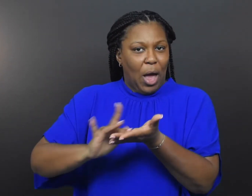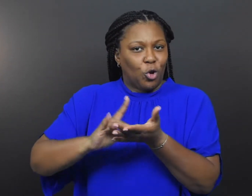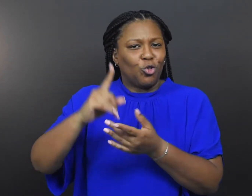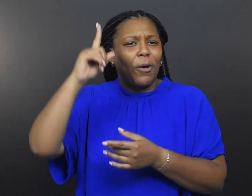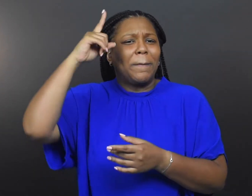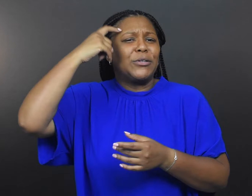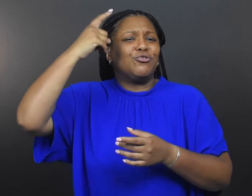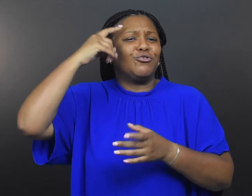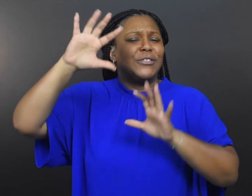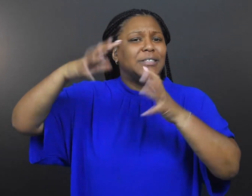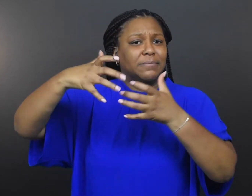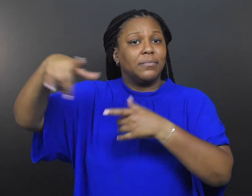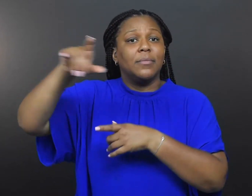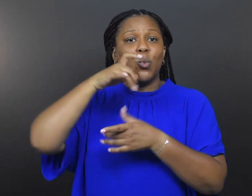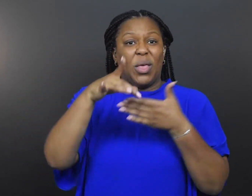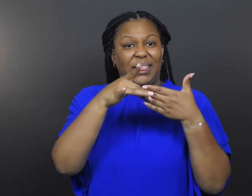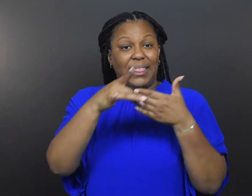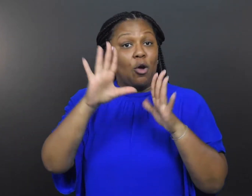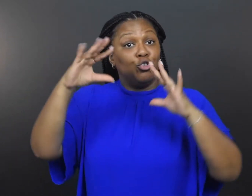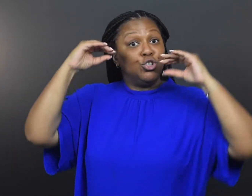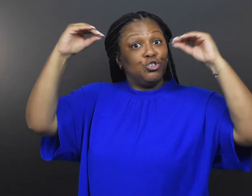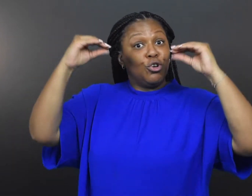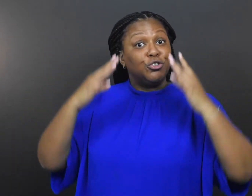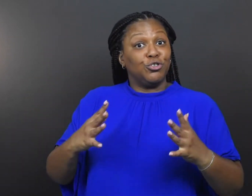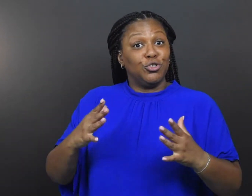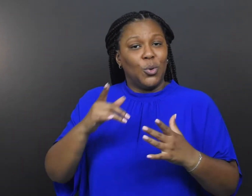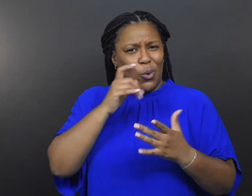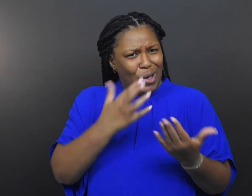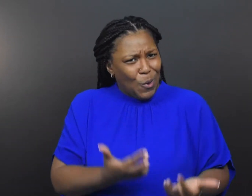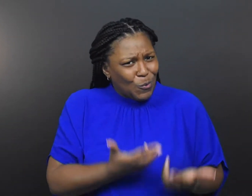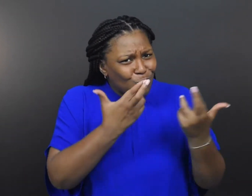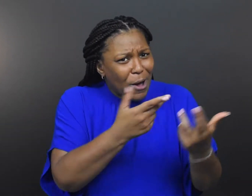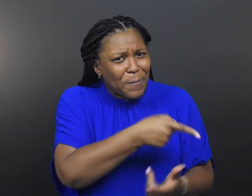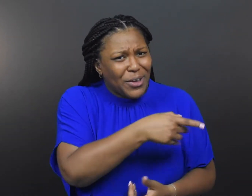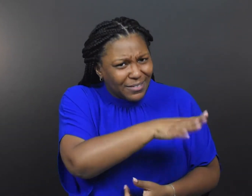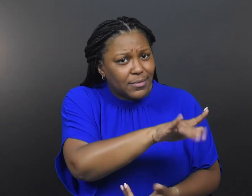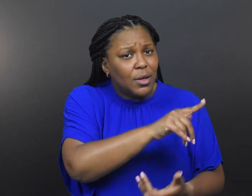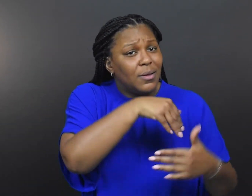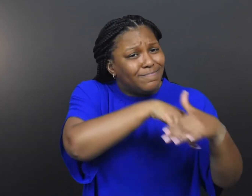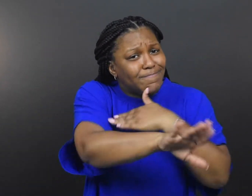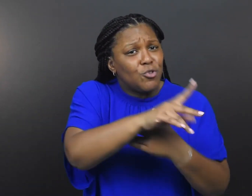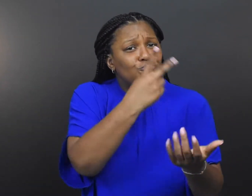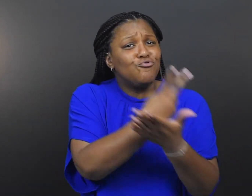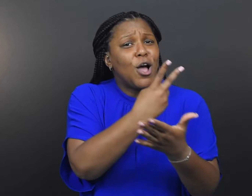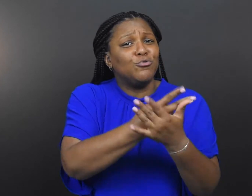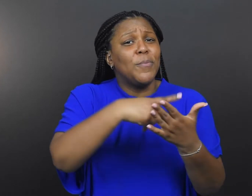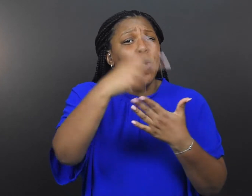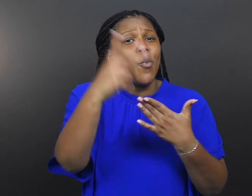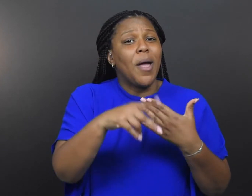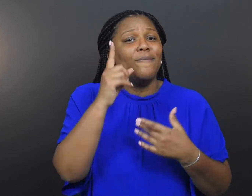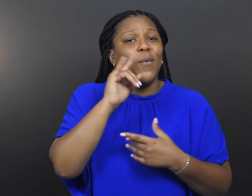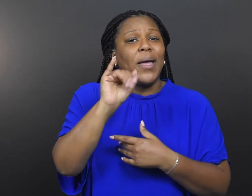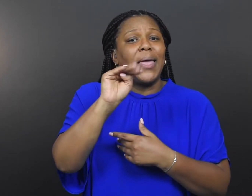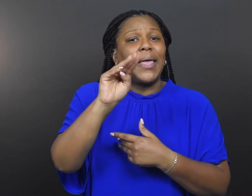mysteries—led her instructor to recommend her for a graduate program in immunology.